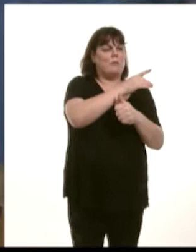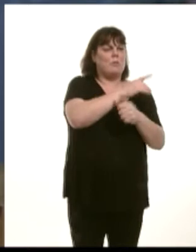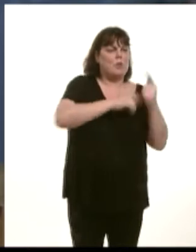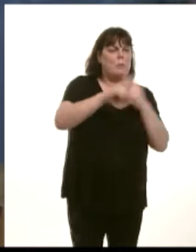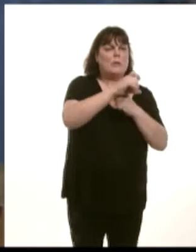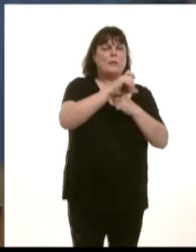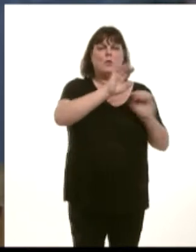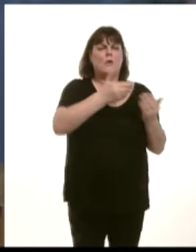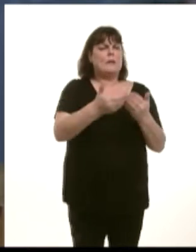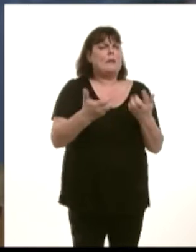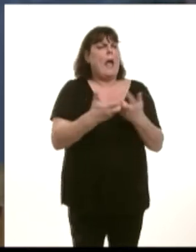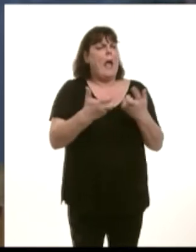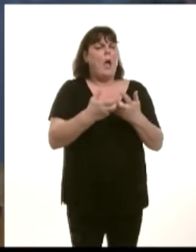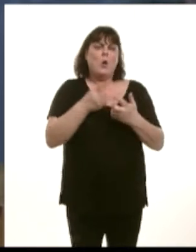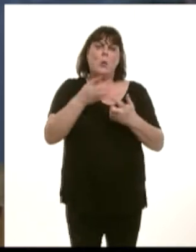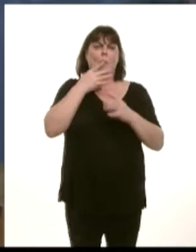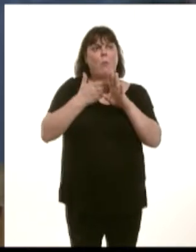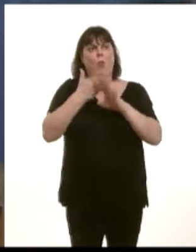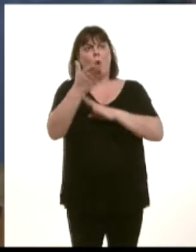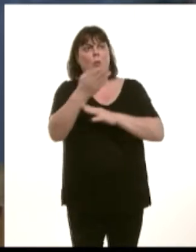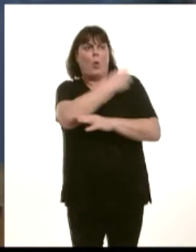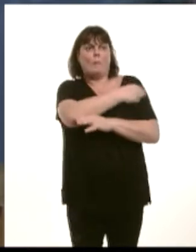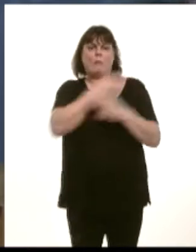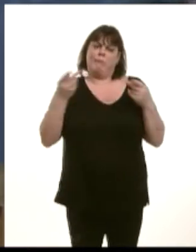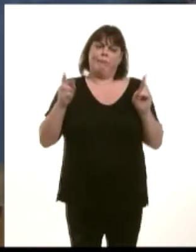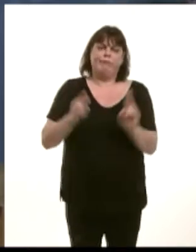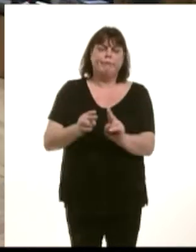the numbers of that cohort of patients ending up in A&E departments?